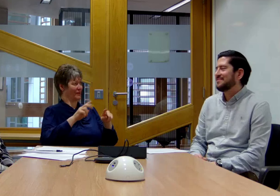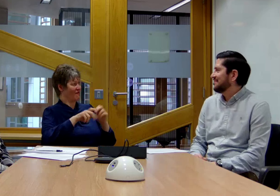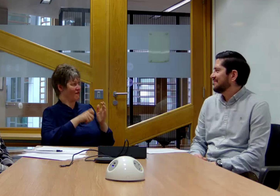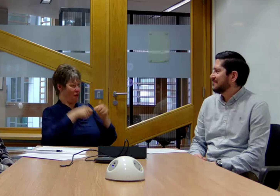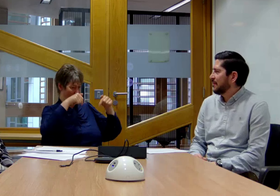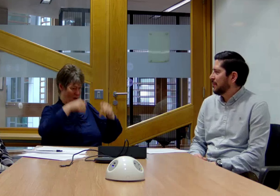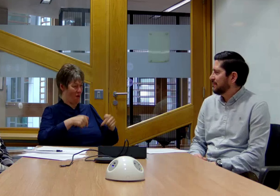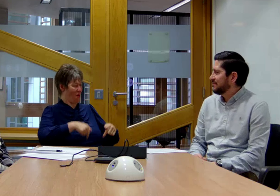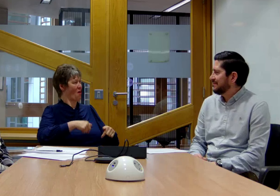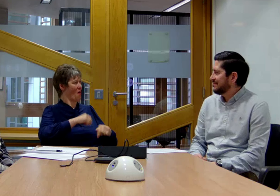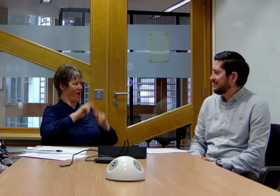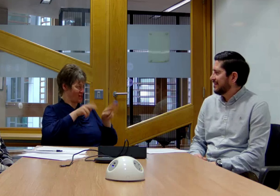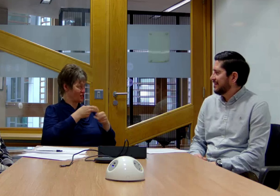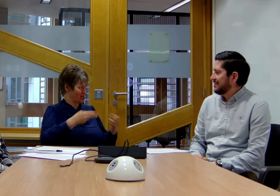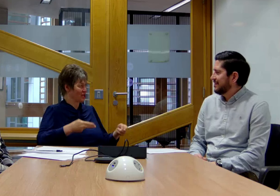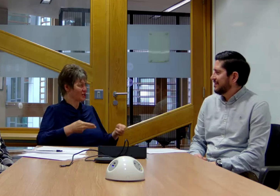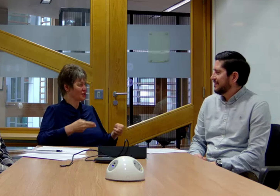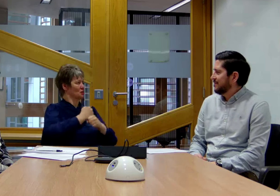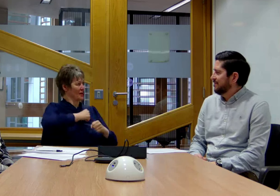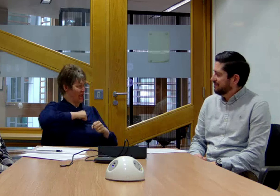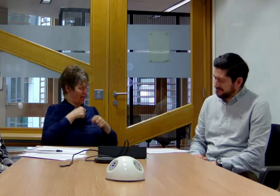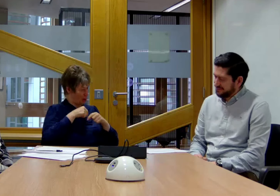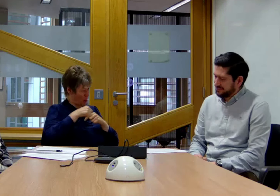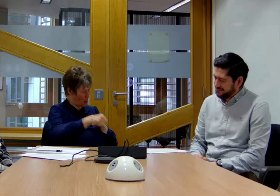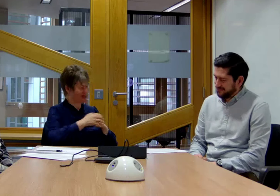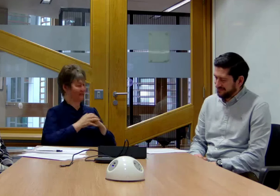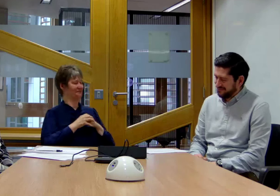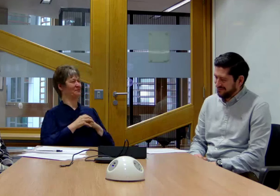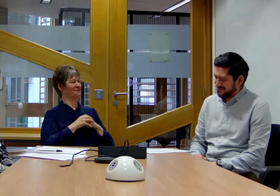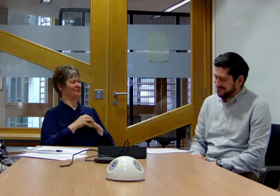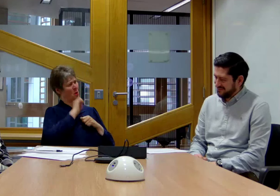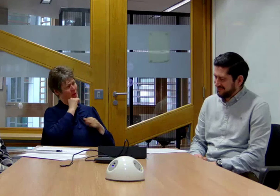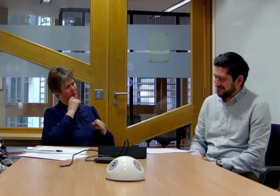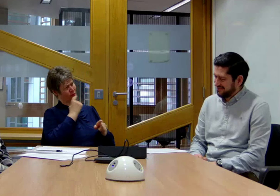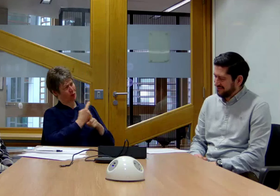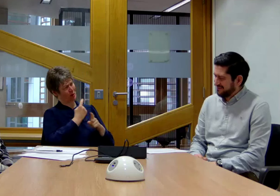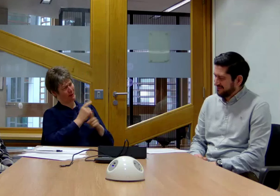for coming here today and welcome everybody to our event for Seachdain na Gàidhlig. So